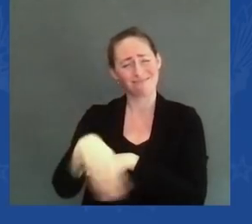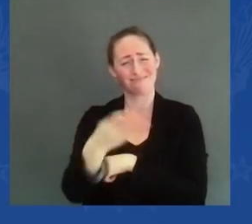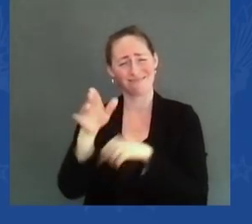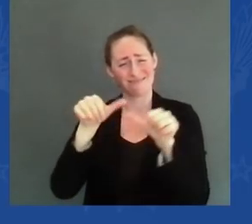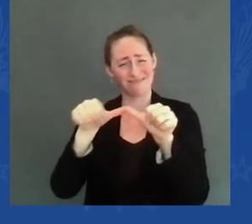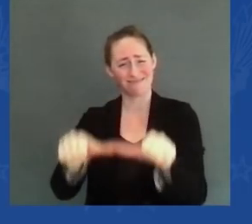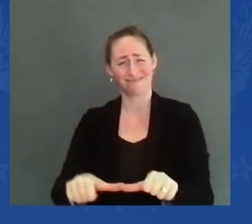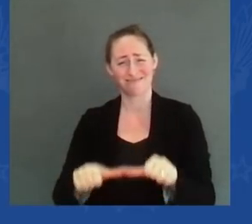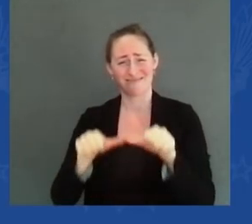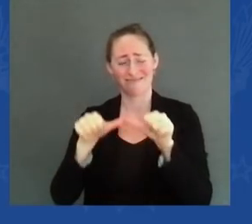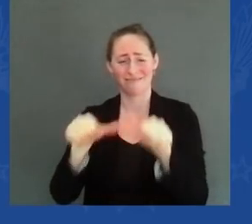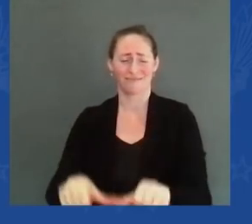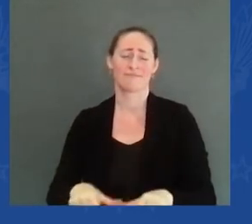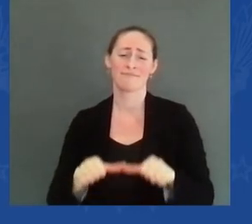or if this is broadcast: